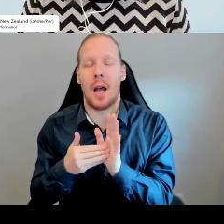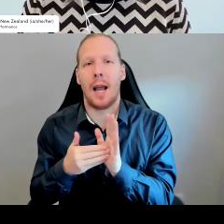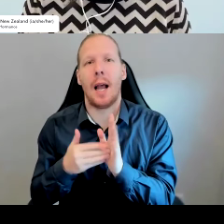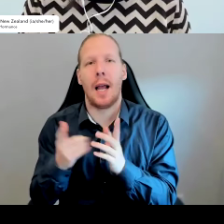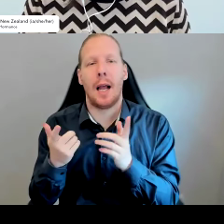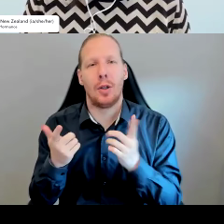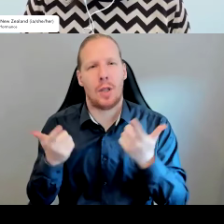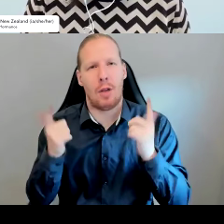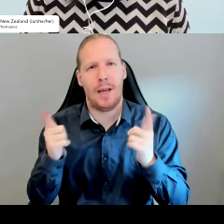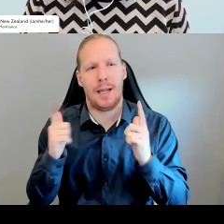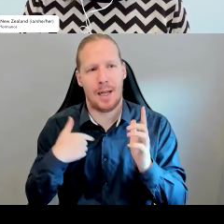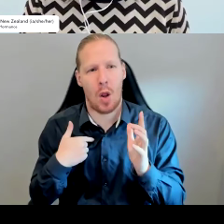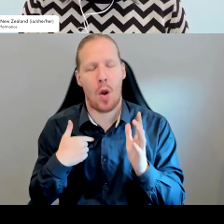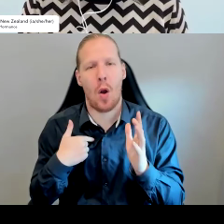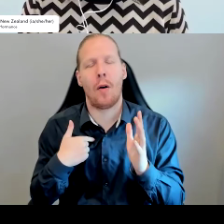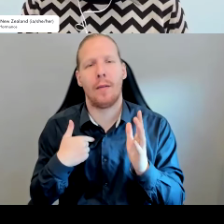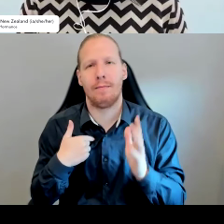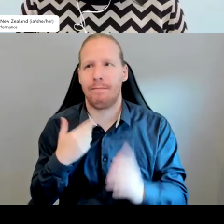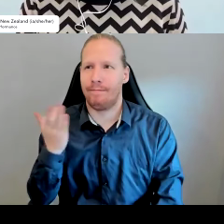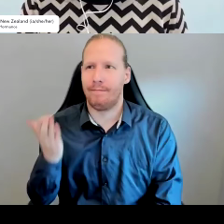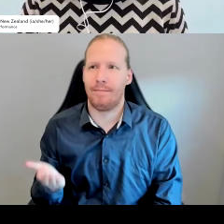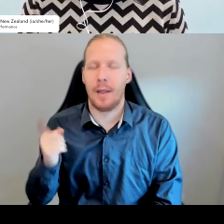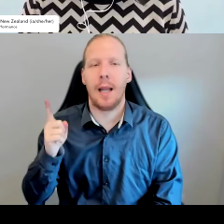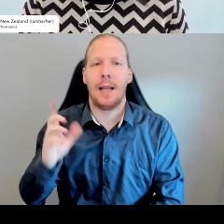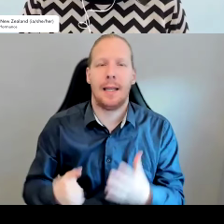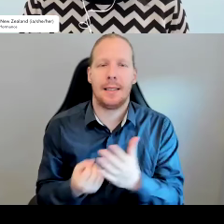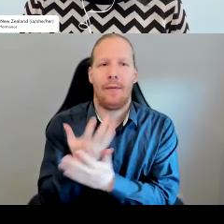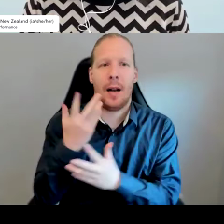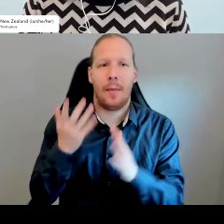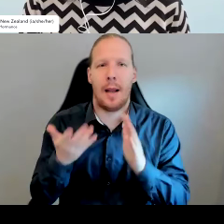Andrew developed the methodologies that underpin the audience atlas research and make it such a